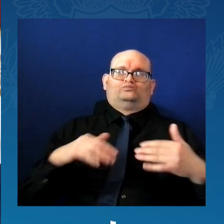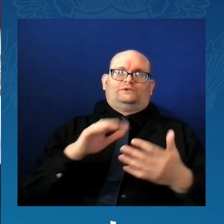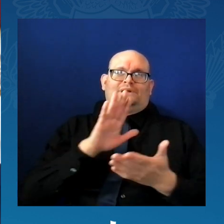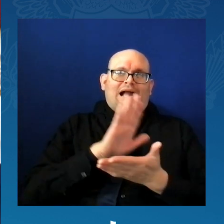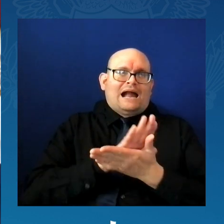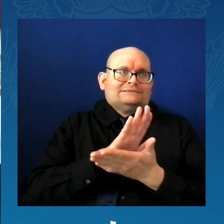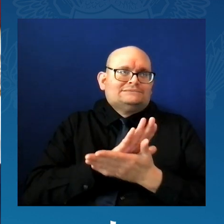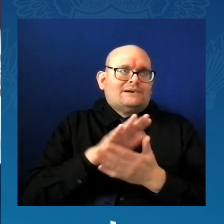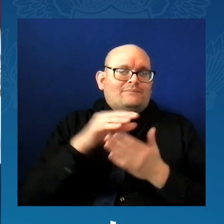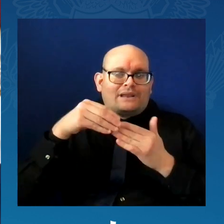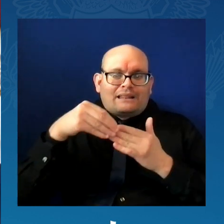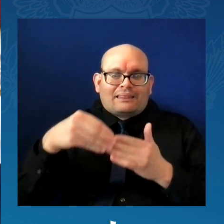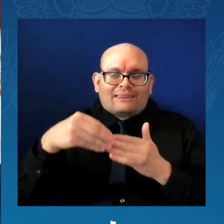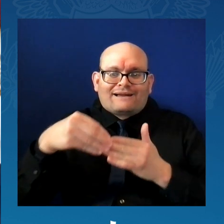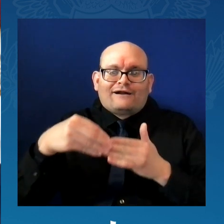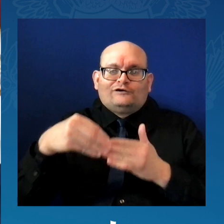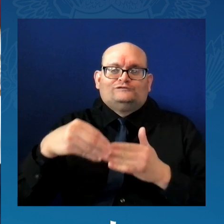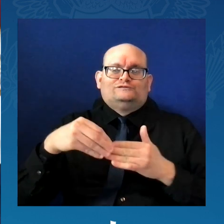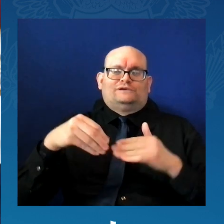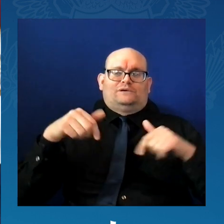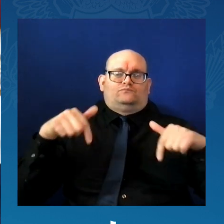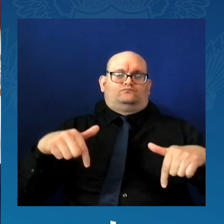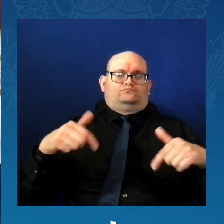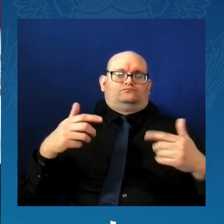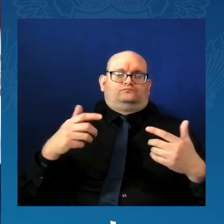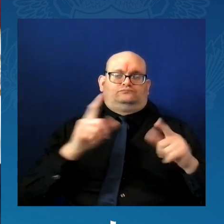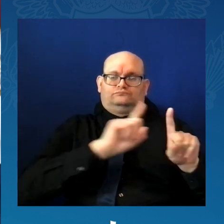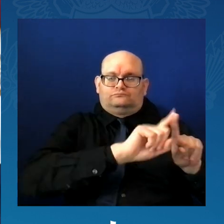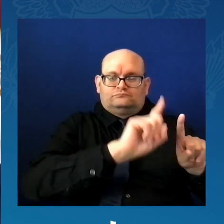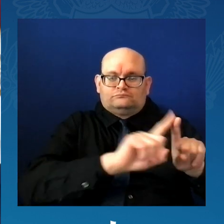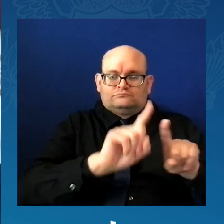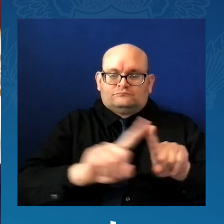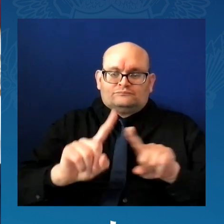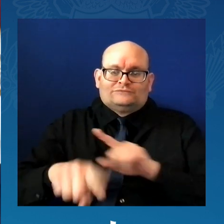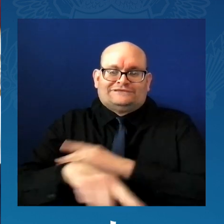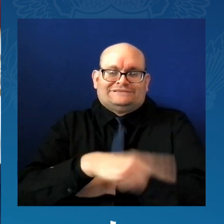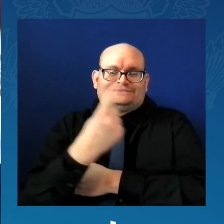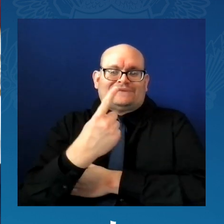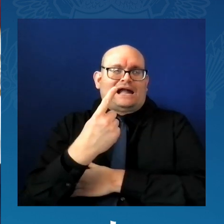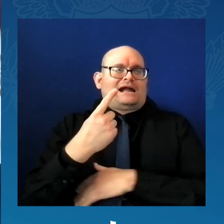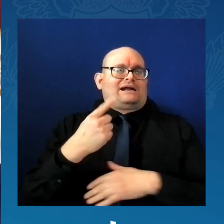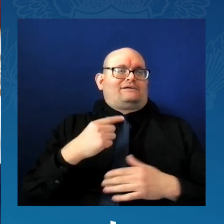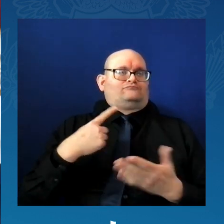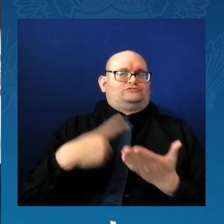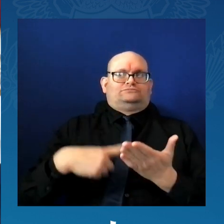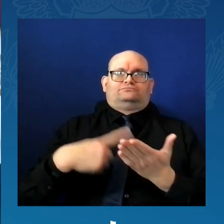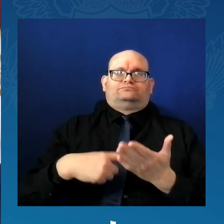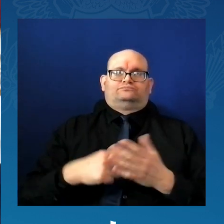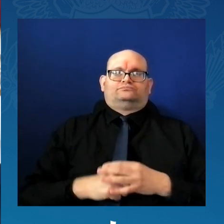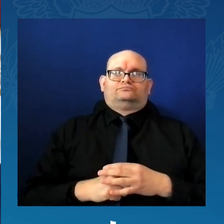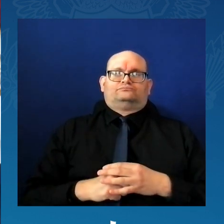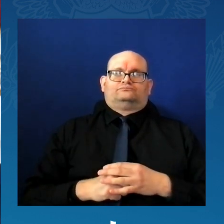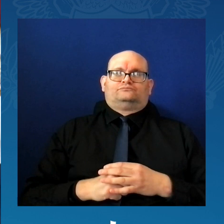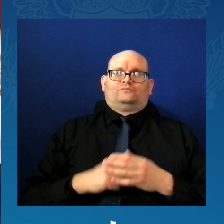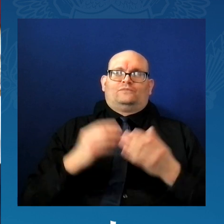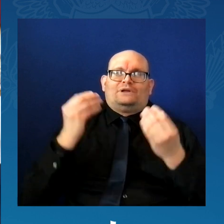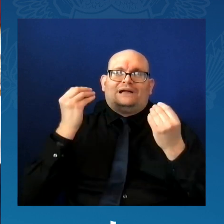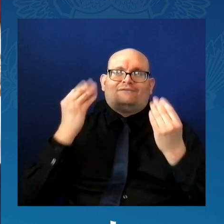how much this community talks about ideas and about information flow and data flow. So to that end,